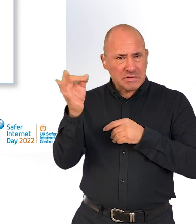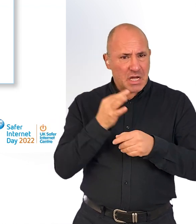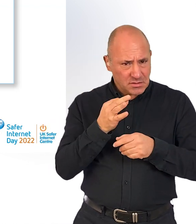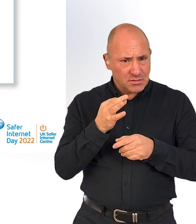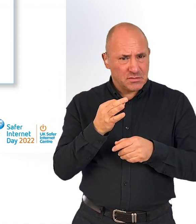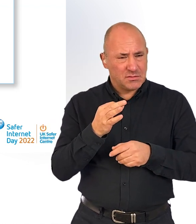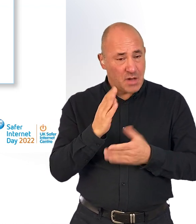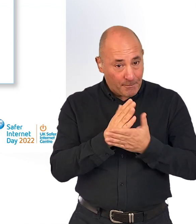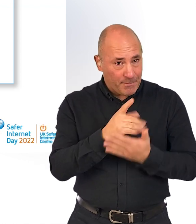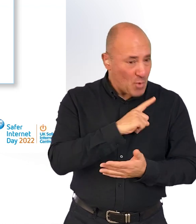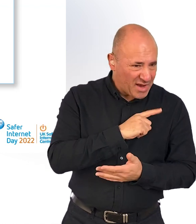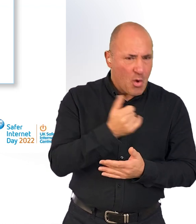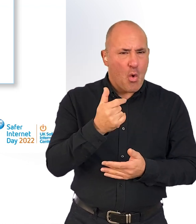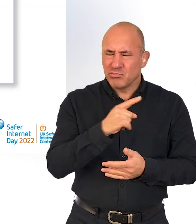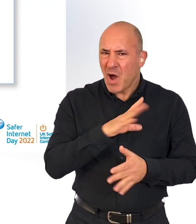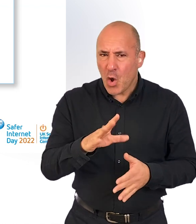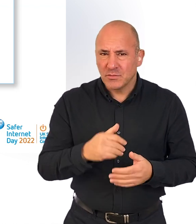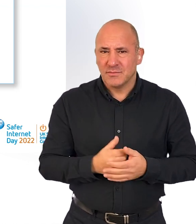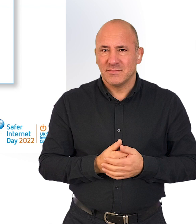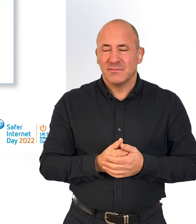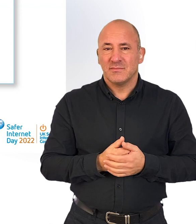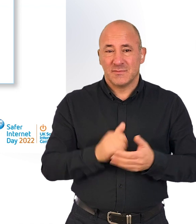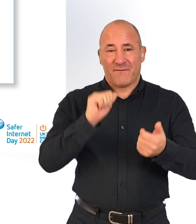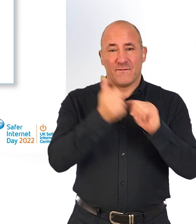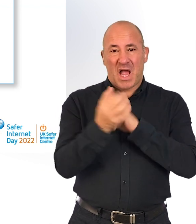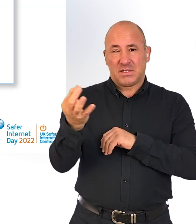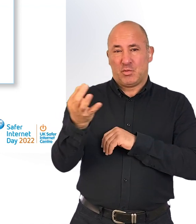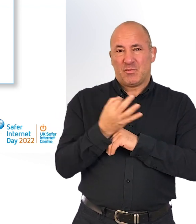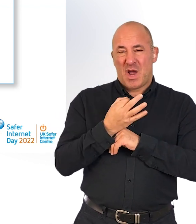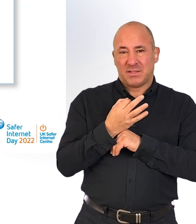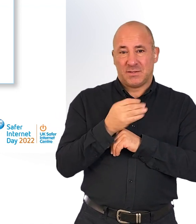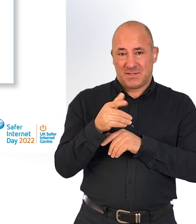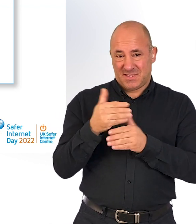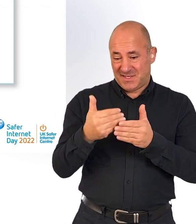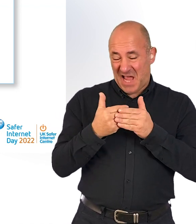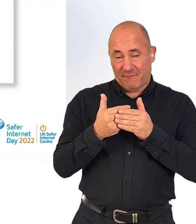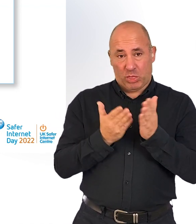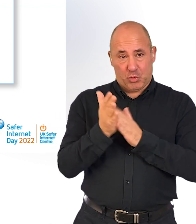Why? Why not? Is it safer to accept friend requests on a game?